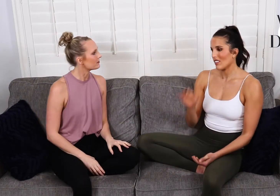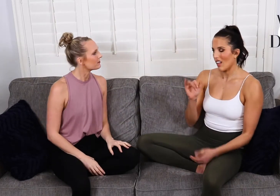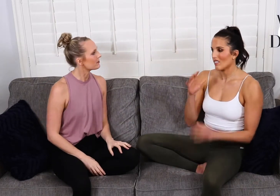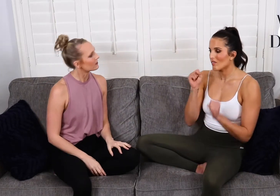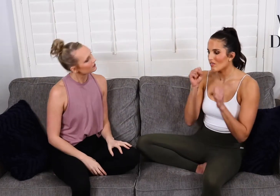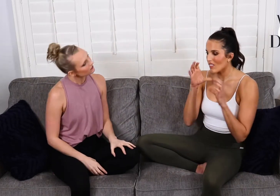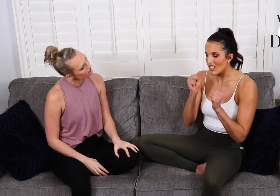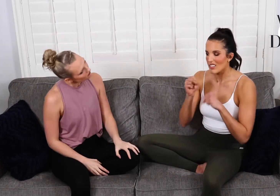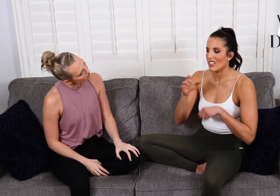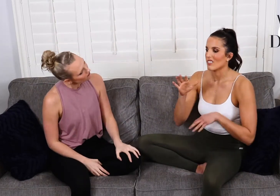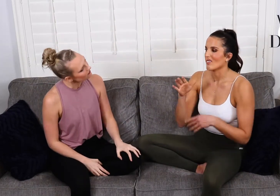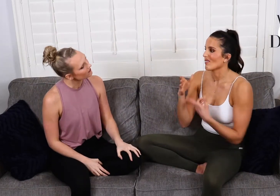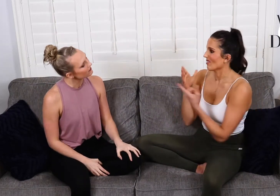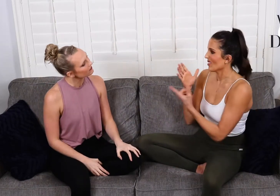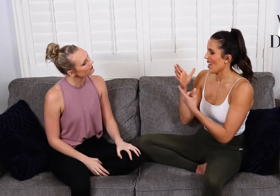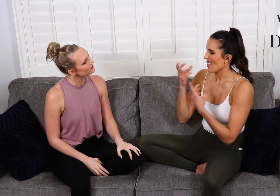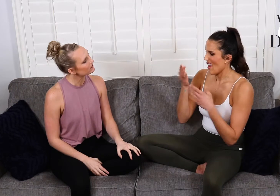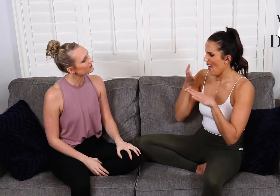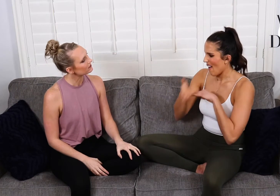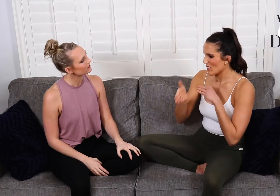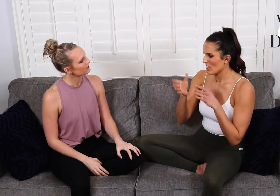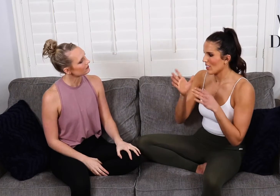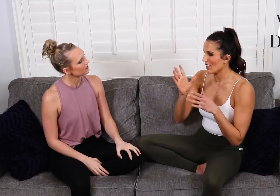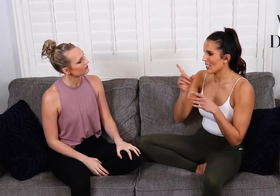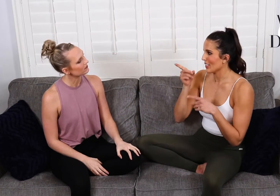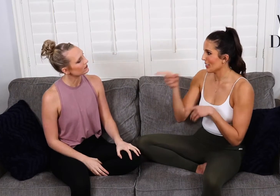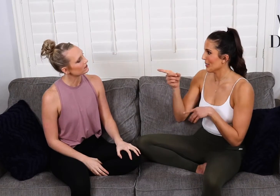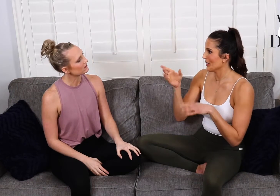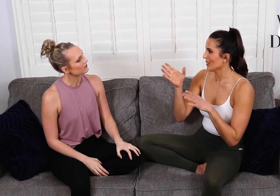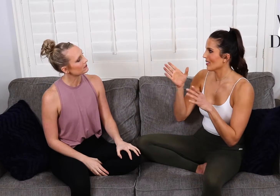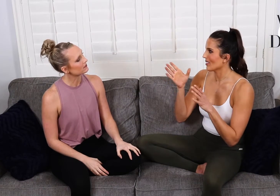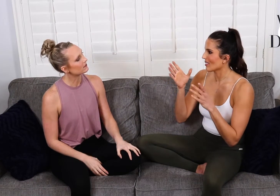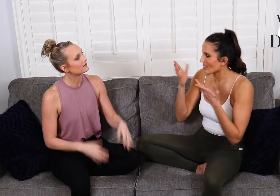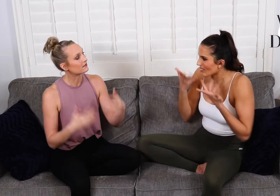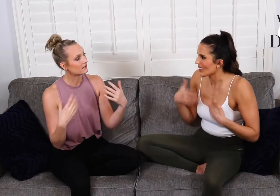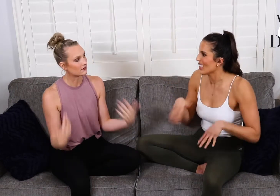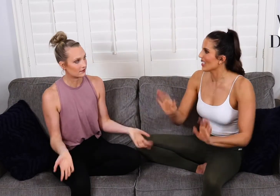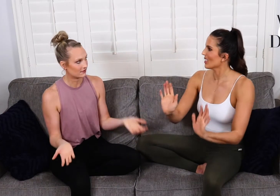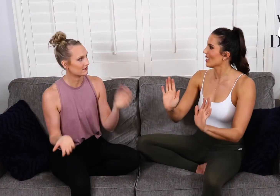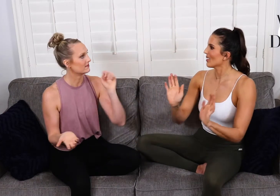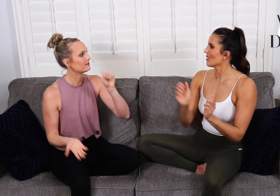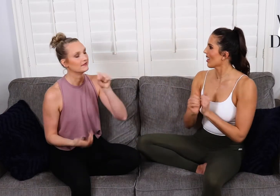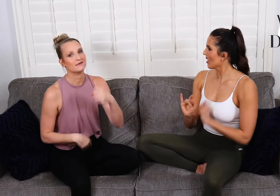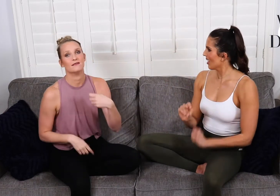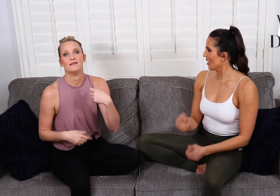That's amazing. And then after you finished with that...